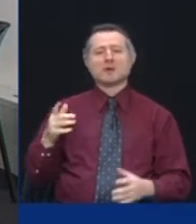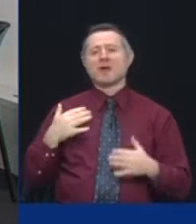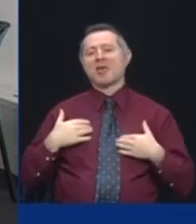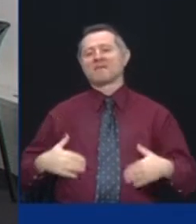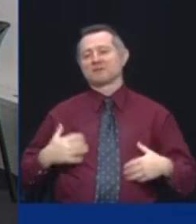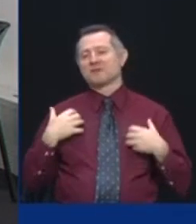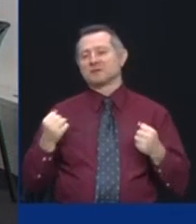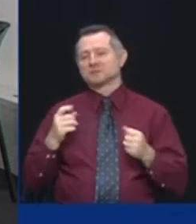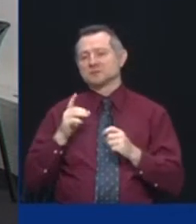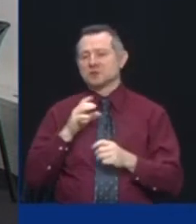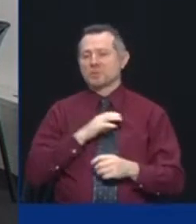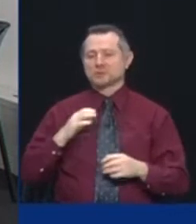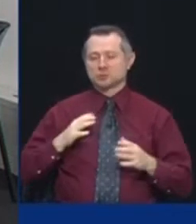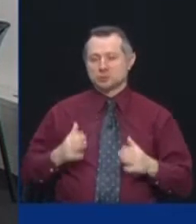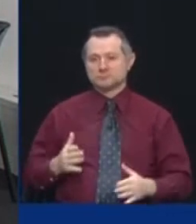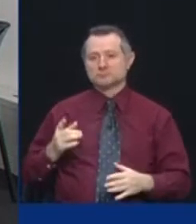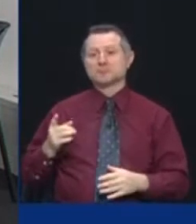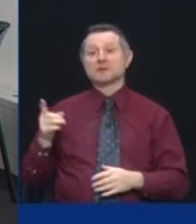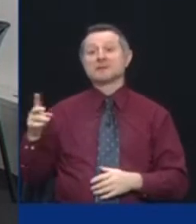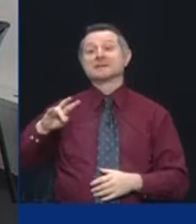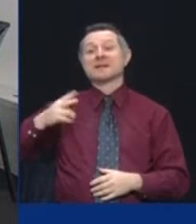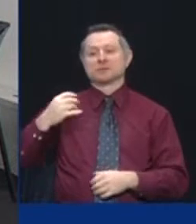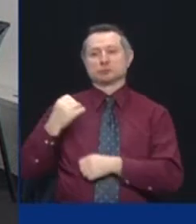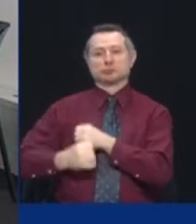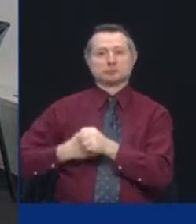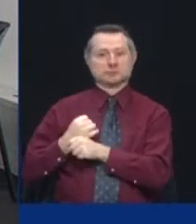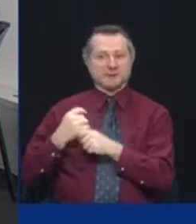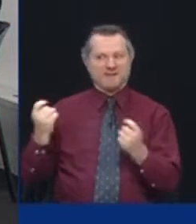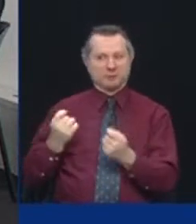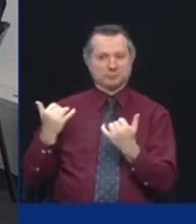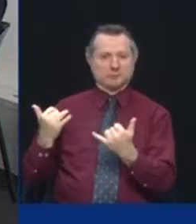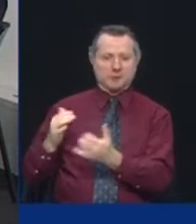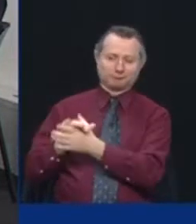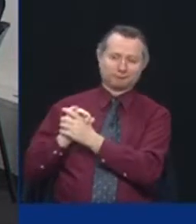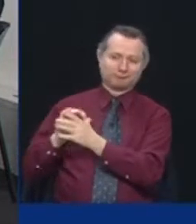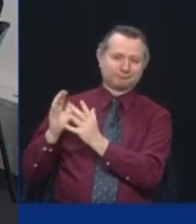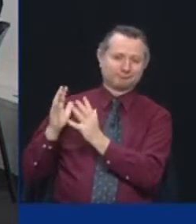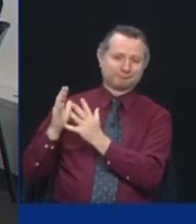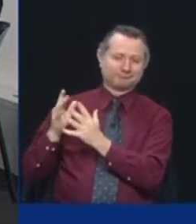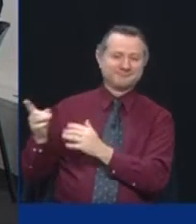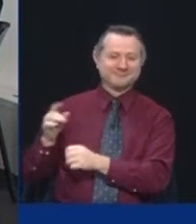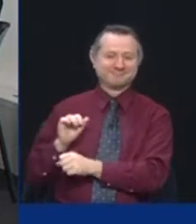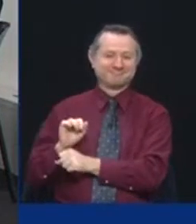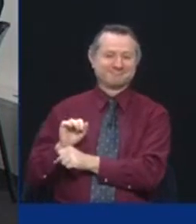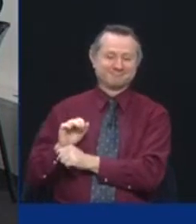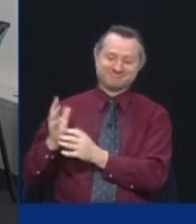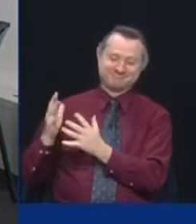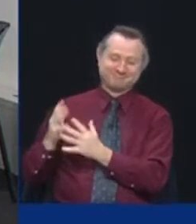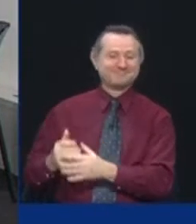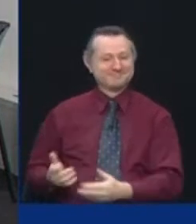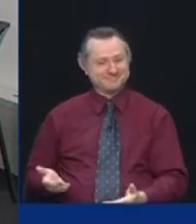TO MY RIGHT, ROBERT, BUDGET DIRECTOR. HEALTH COMMISSIONER CELEBRATING HIS SEVENTH YEAR ANNIVERSARY TODAY.